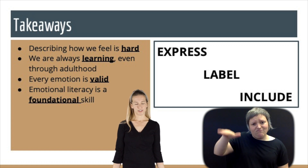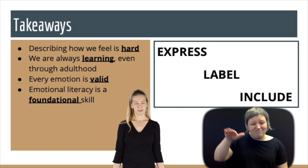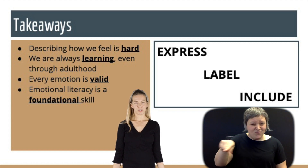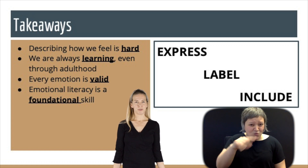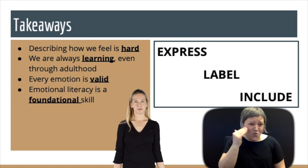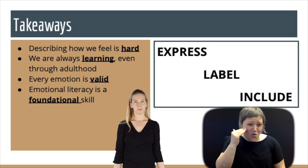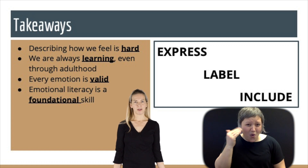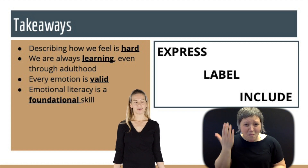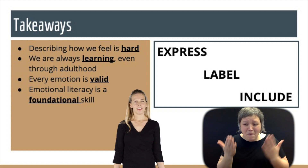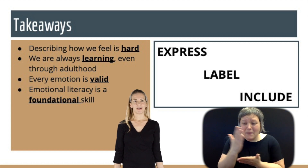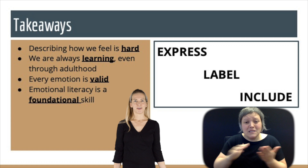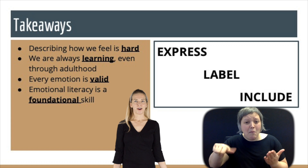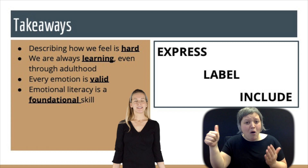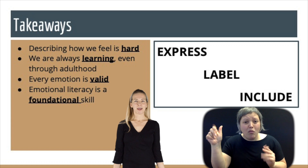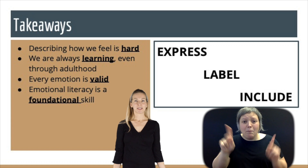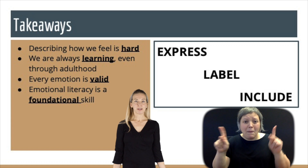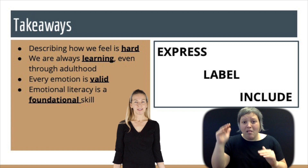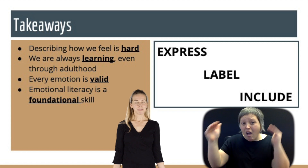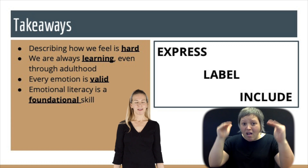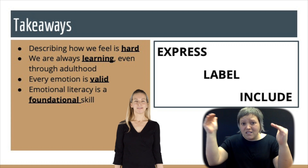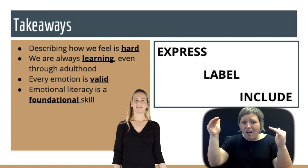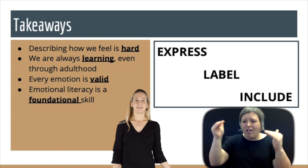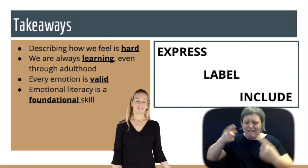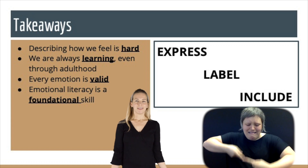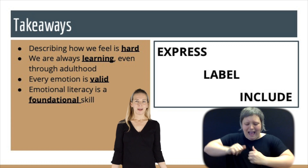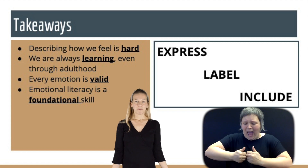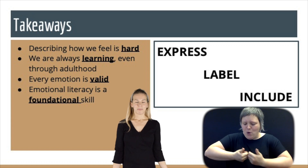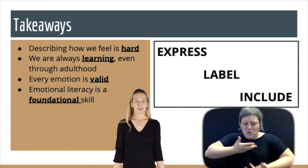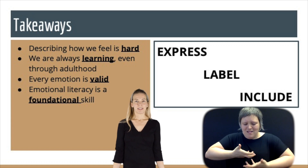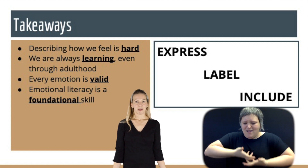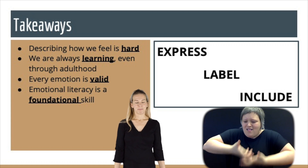I'm sure you know someone that has a hard time expressing themselves all the time.